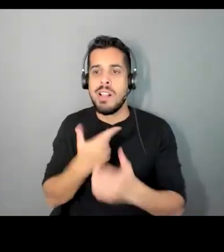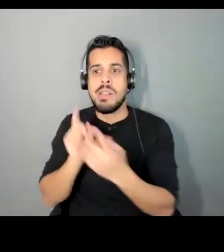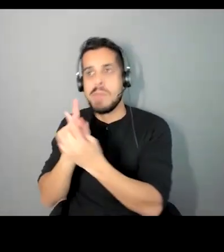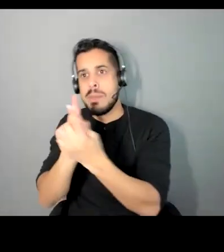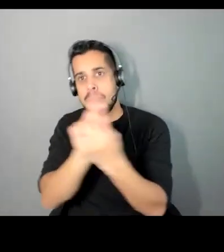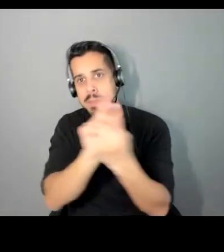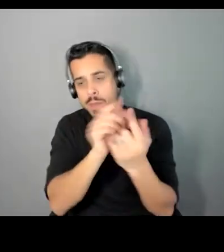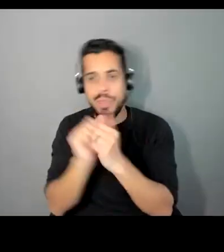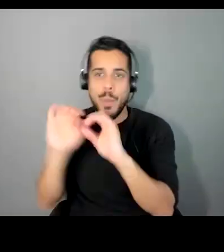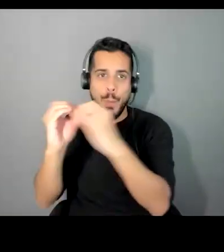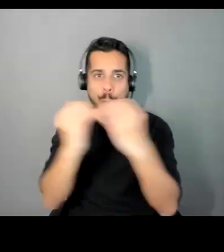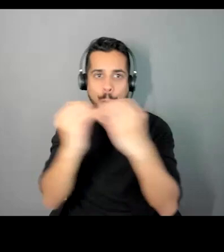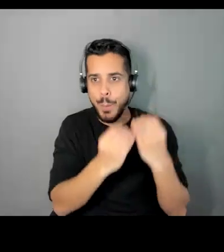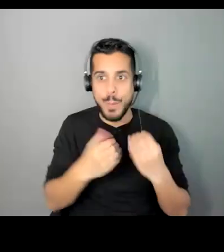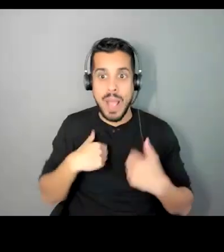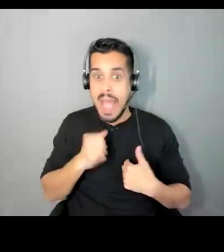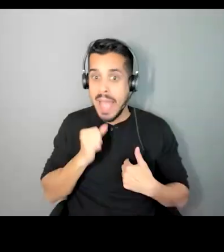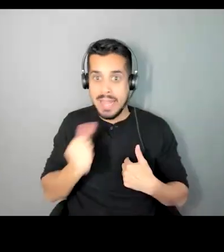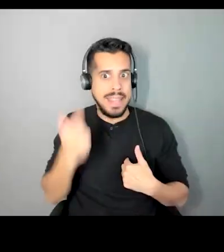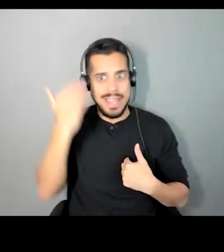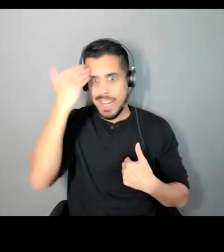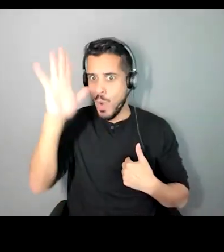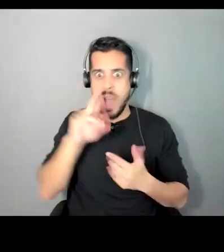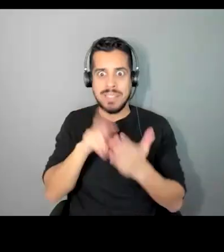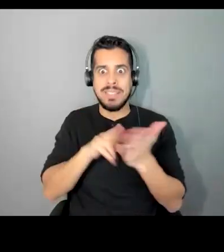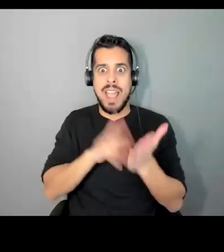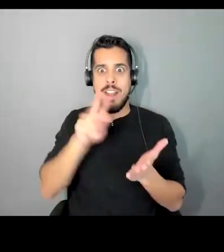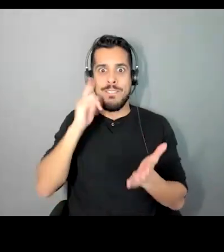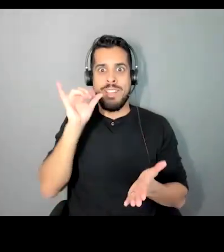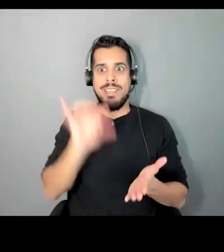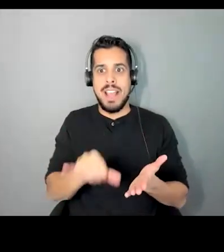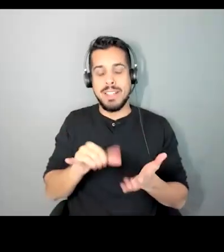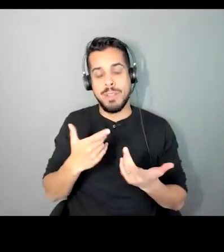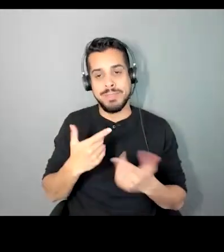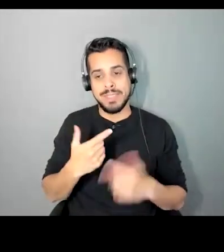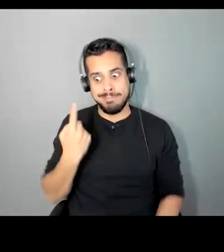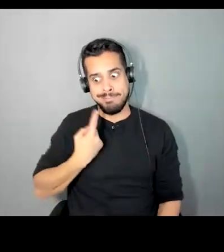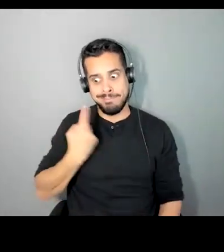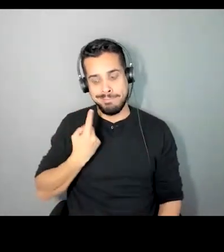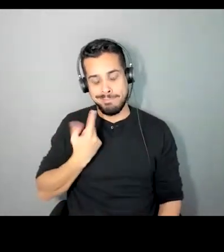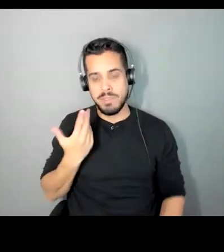So, um... I didn't know that's what I was signing up for. Again, um... shame on me, but I just-- I didn't know what I didn't know.